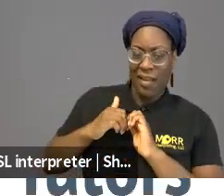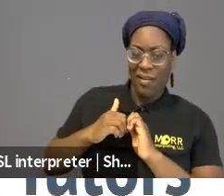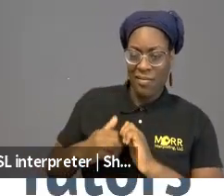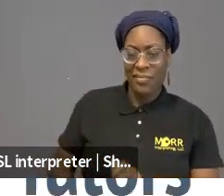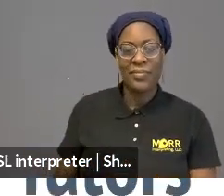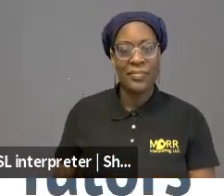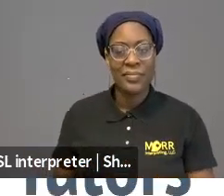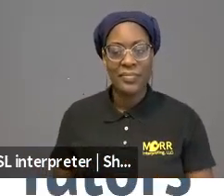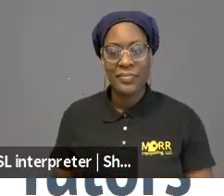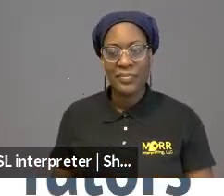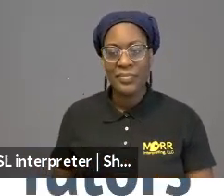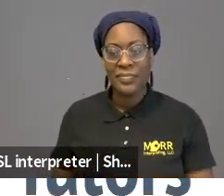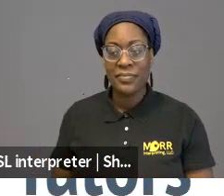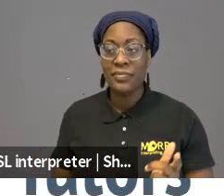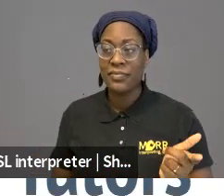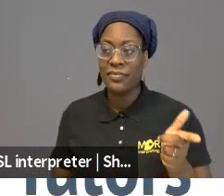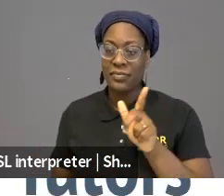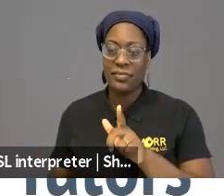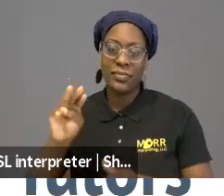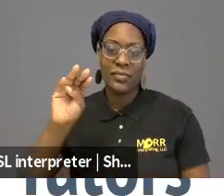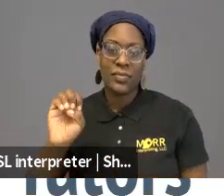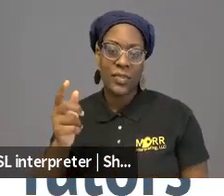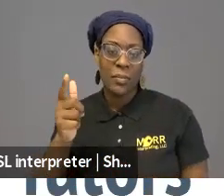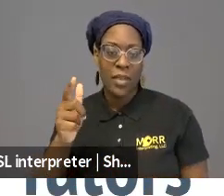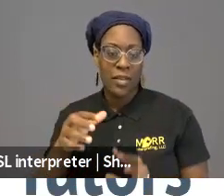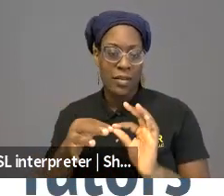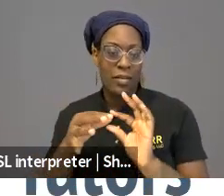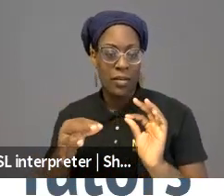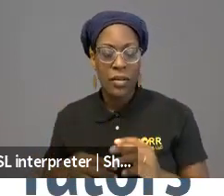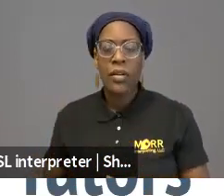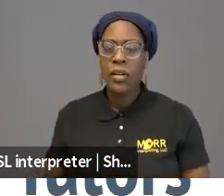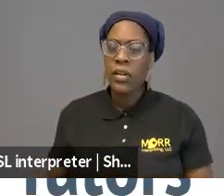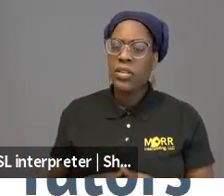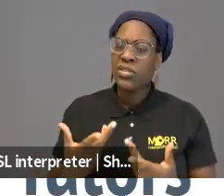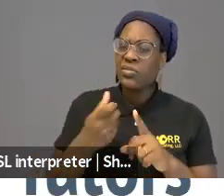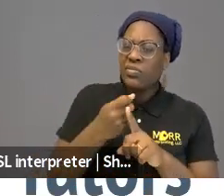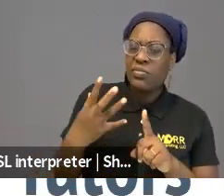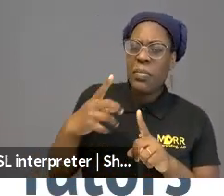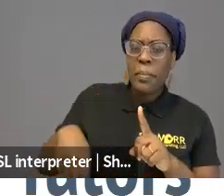So to talk a little bit about this particular layer of the interdependence among tutors,